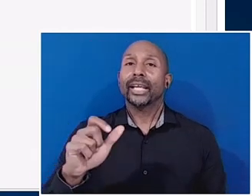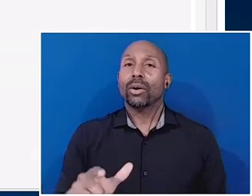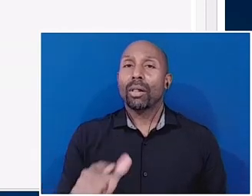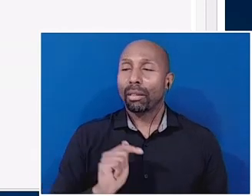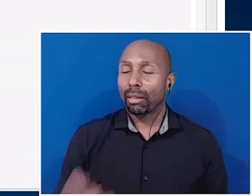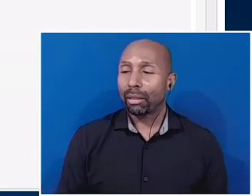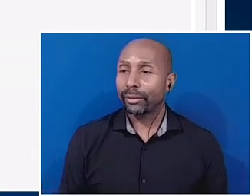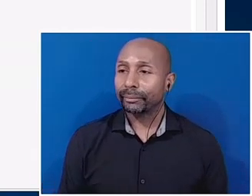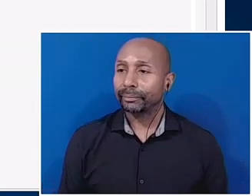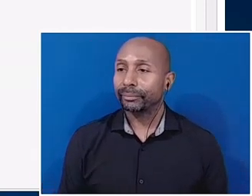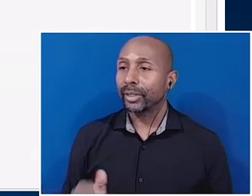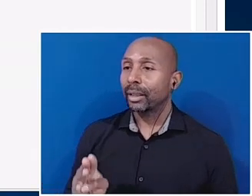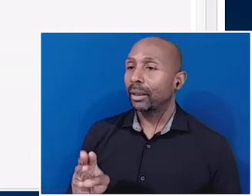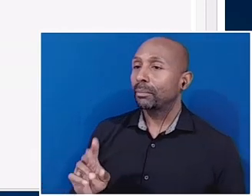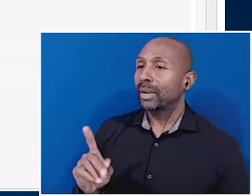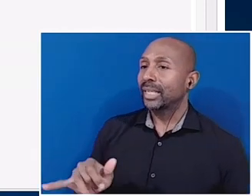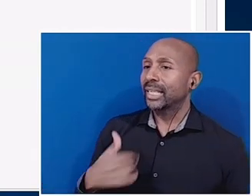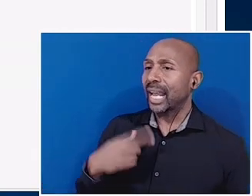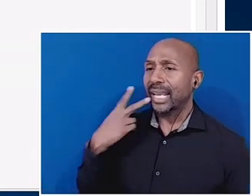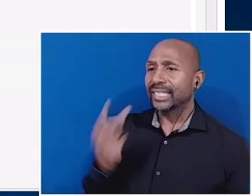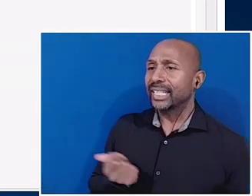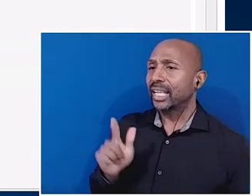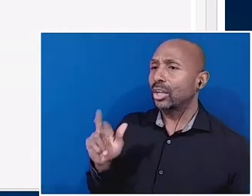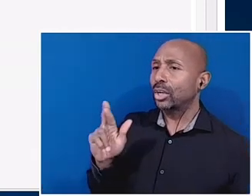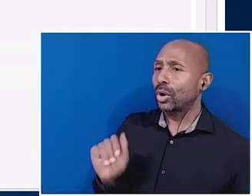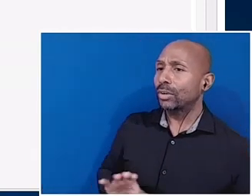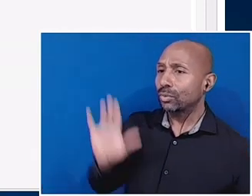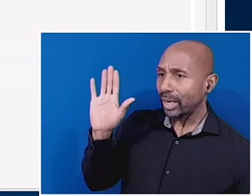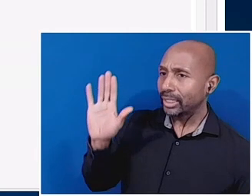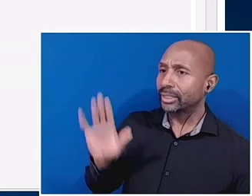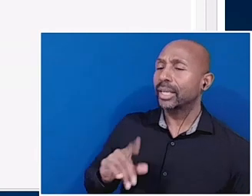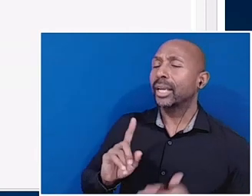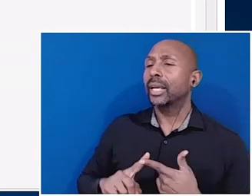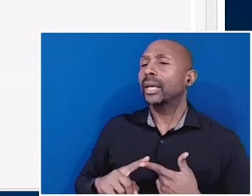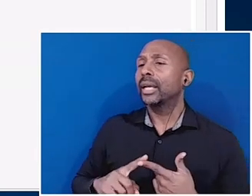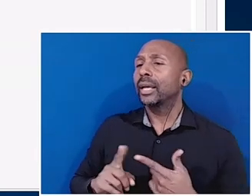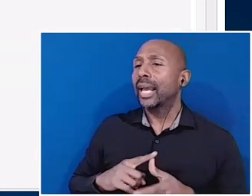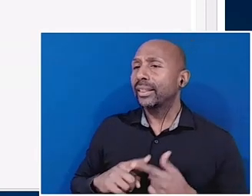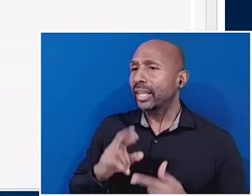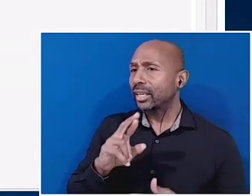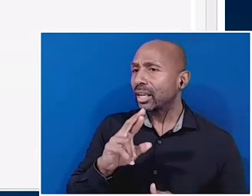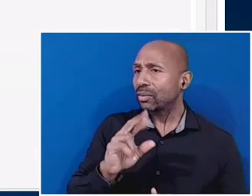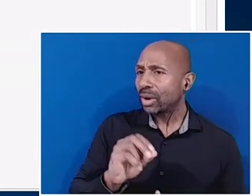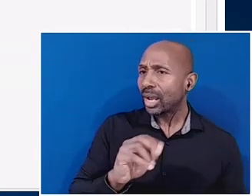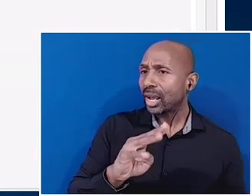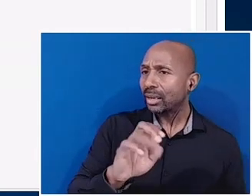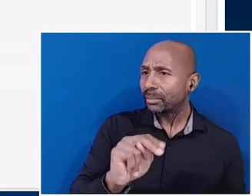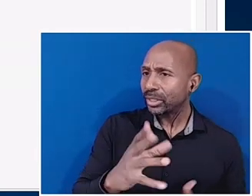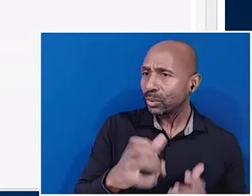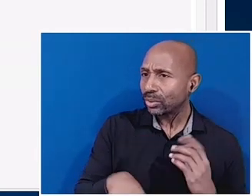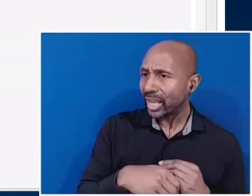are signing. I see Laura raised her hand. And then, Robyn, did you want to add to this discussion? Sorry, I'm just trying to